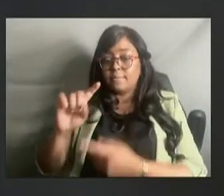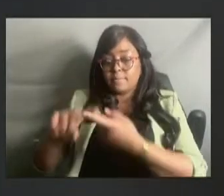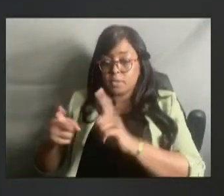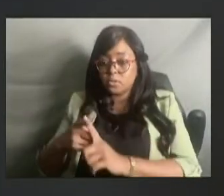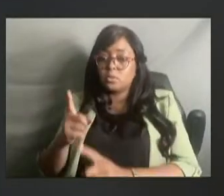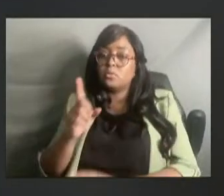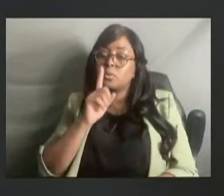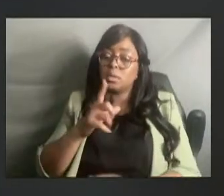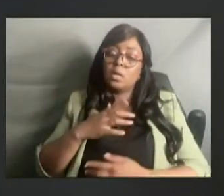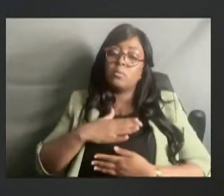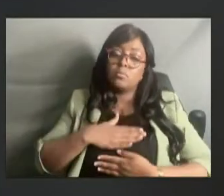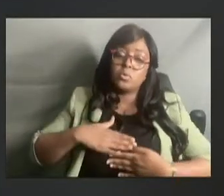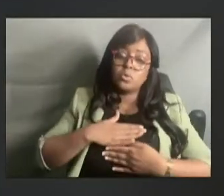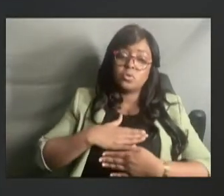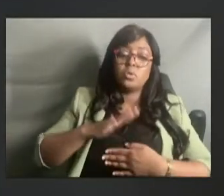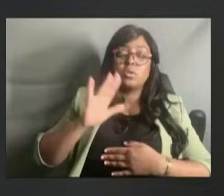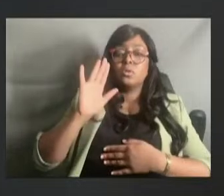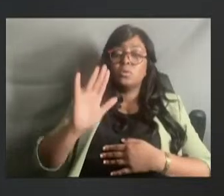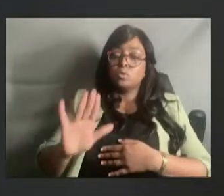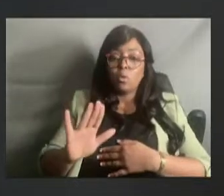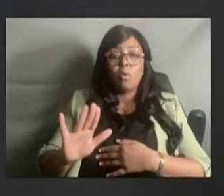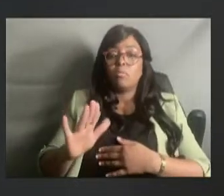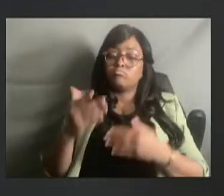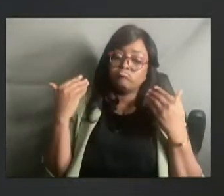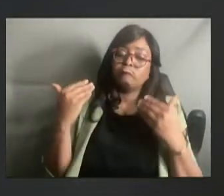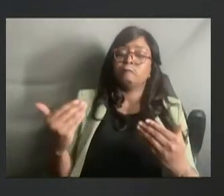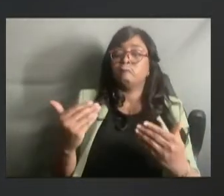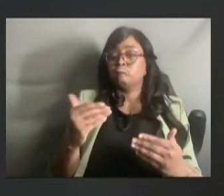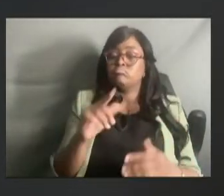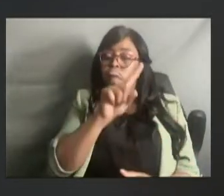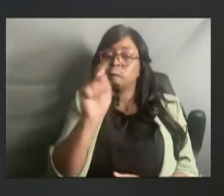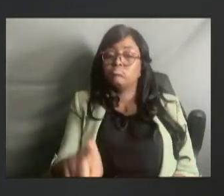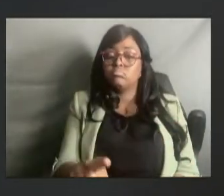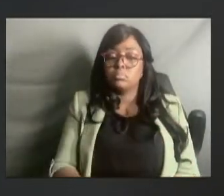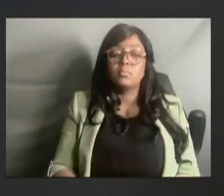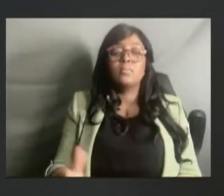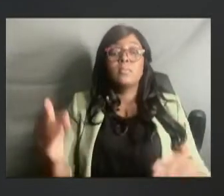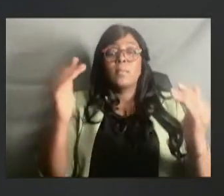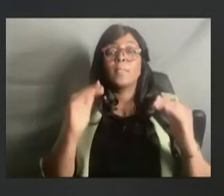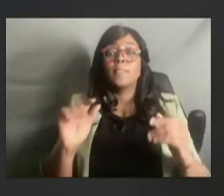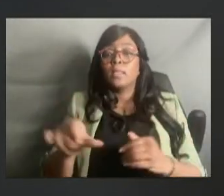share with you, Susan and friends and, and just appreciate